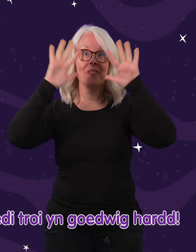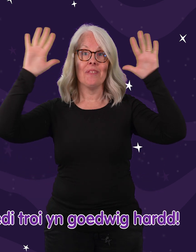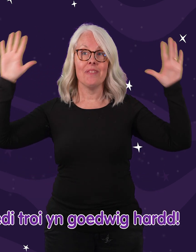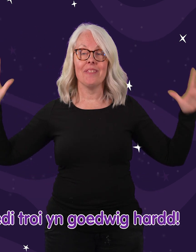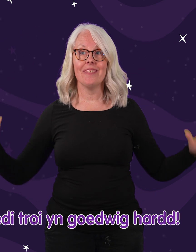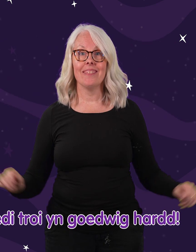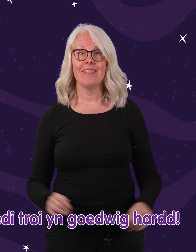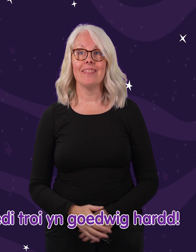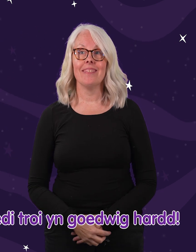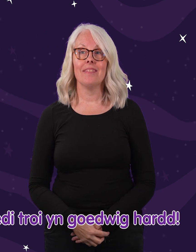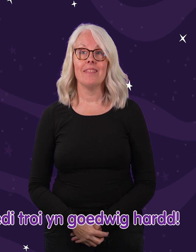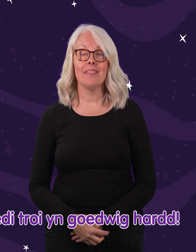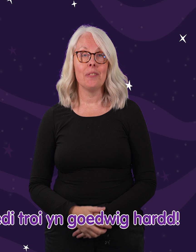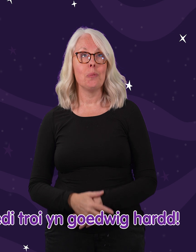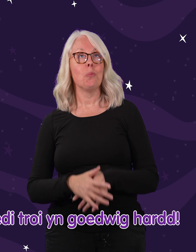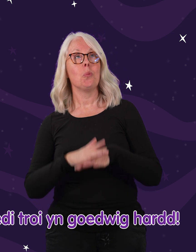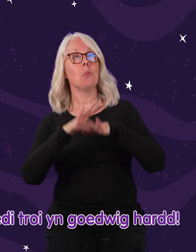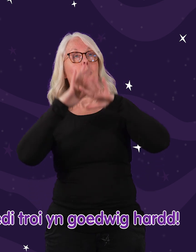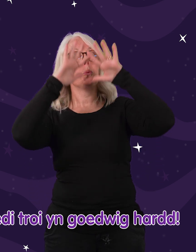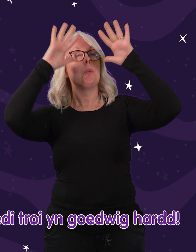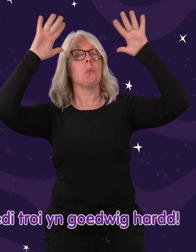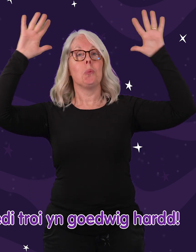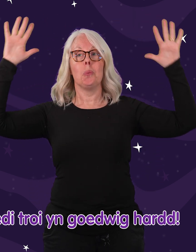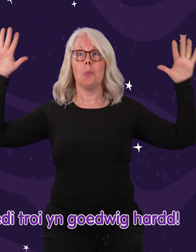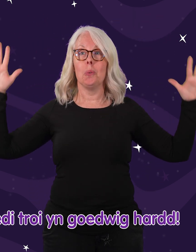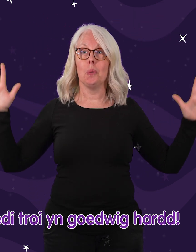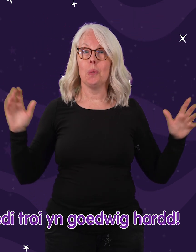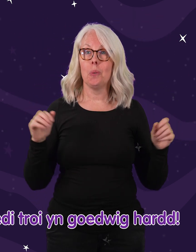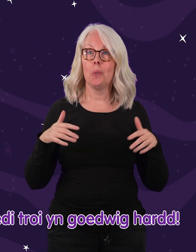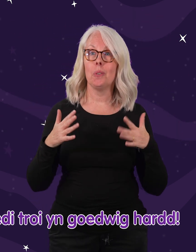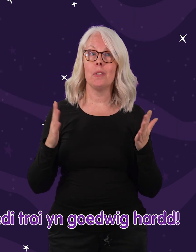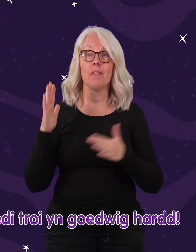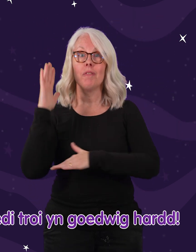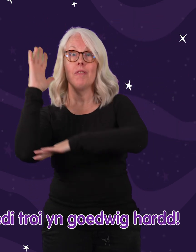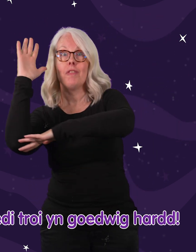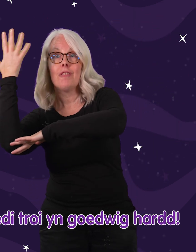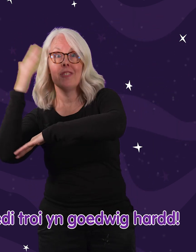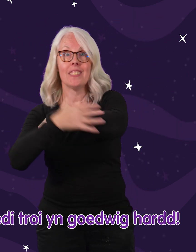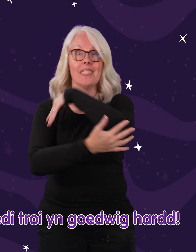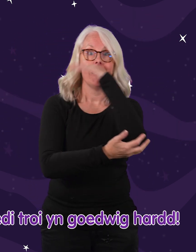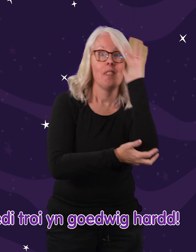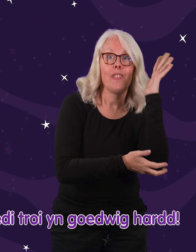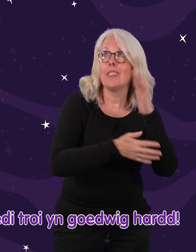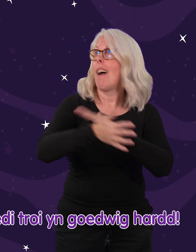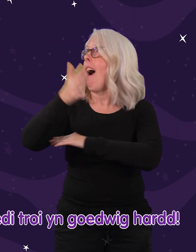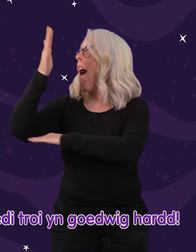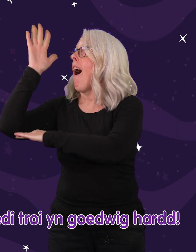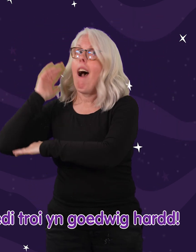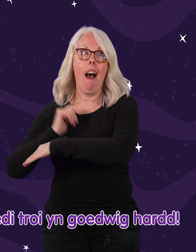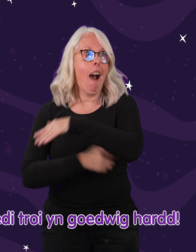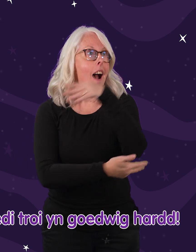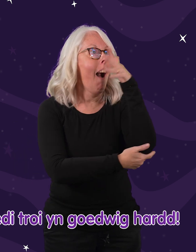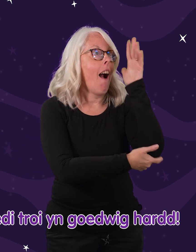Oh look, the Cylch Meithrin has turned into a beautiful forest.